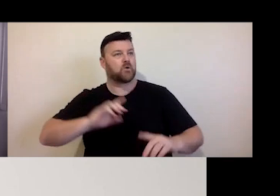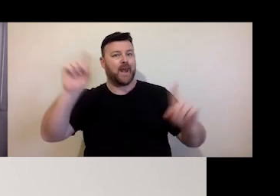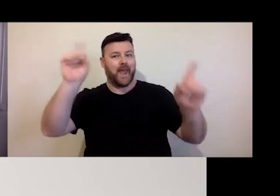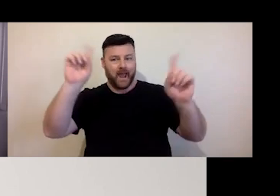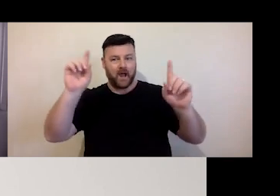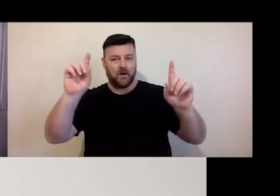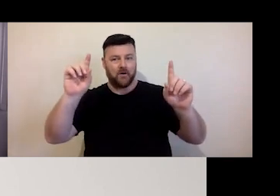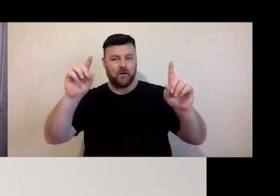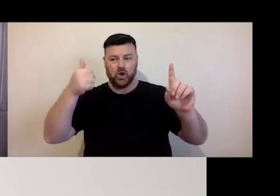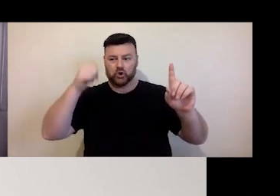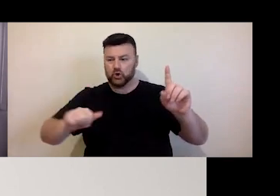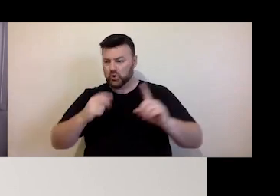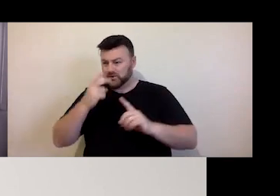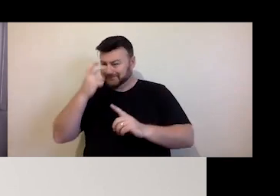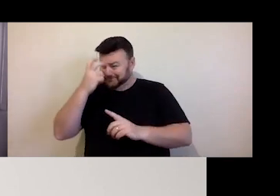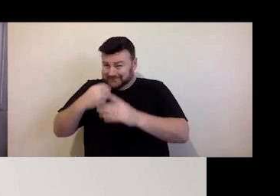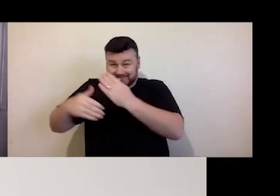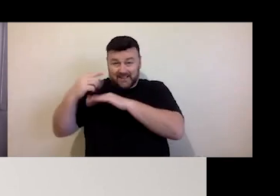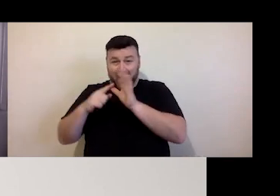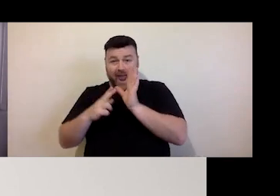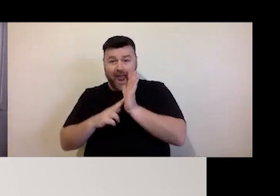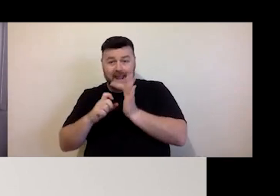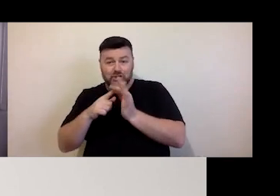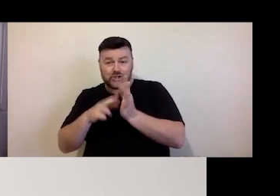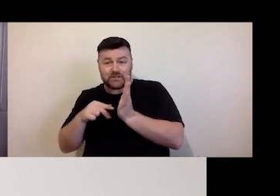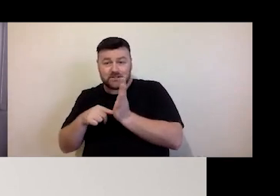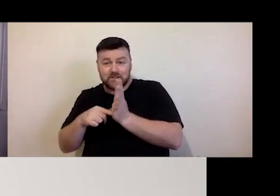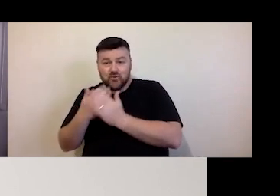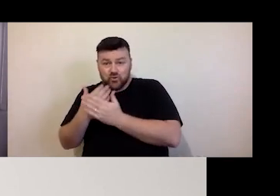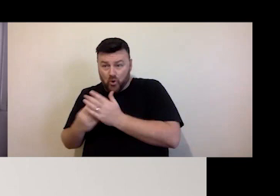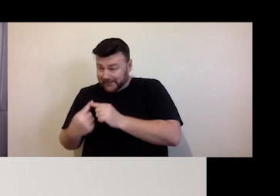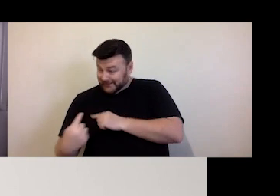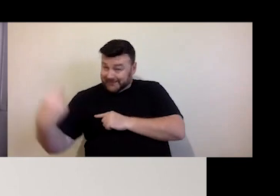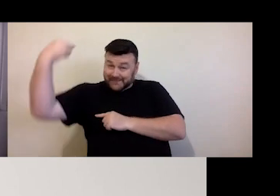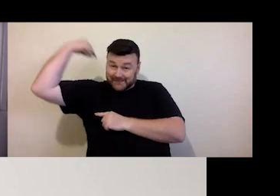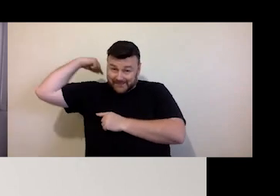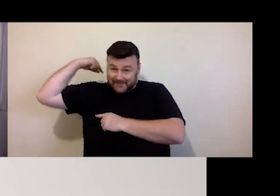using ancient stories from the beginning of time.